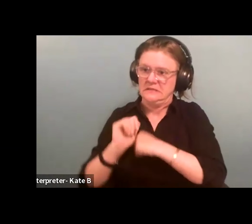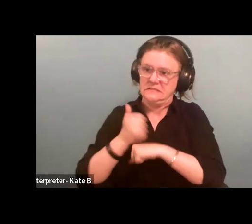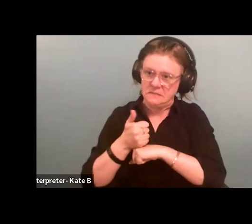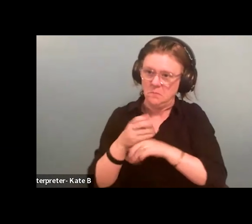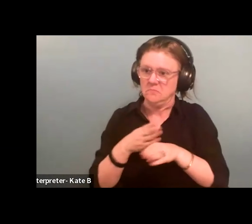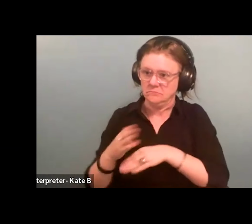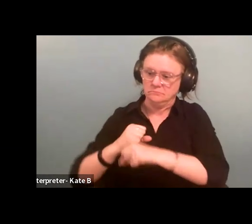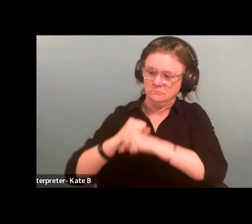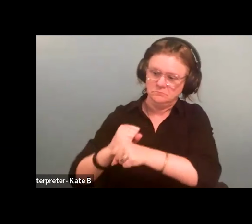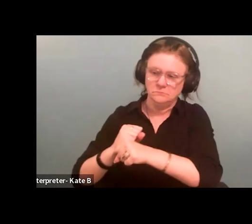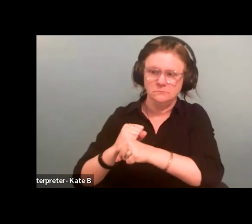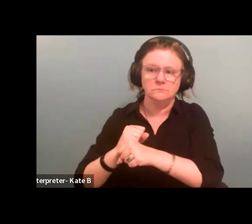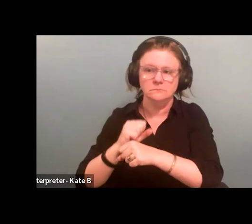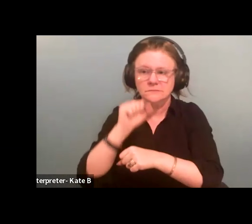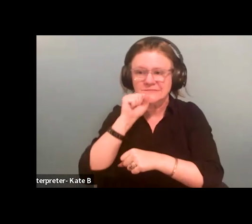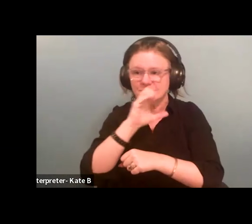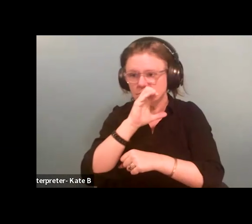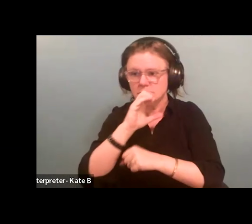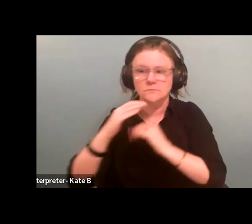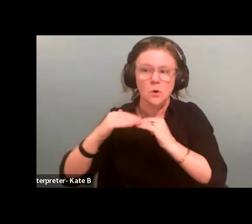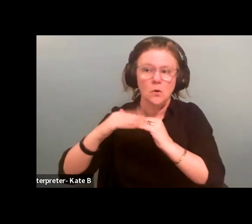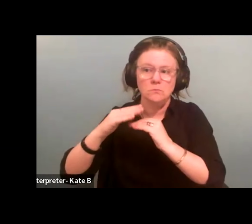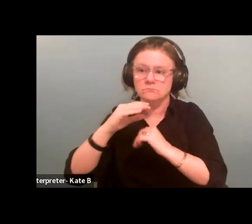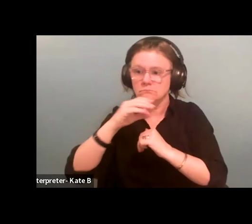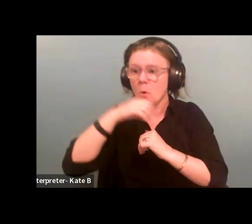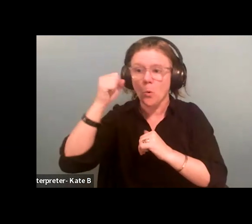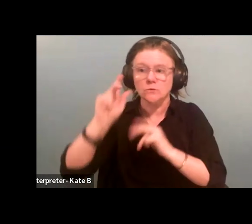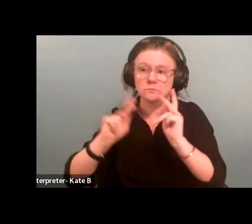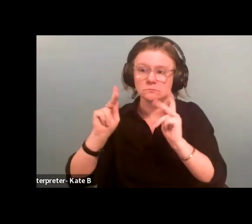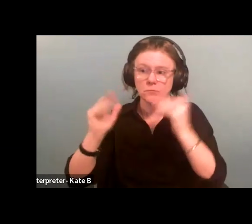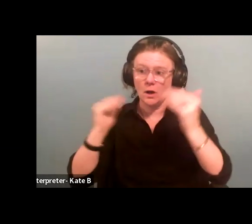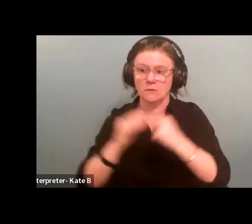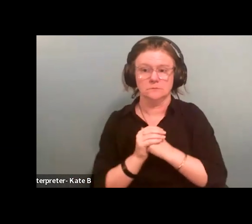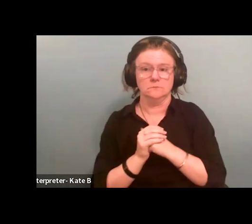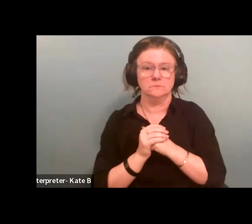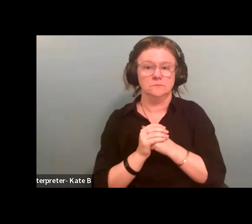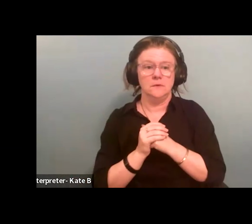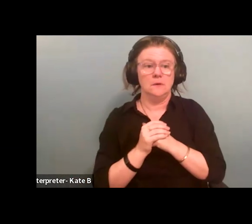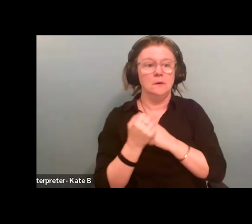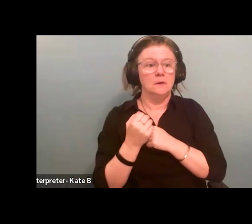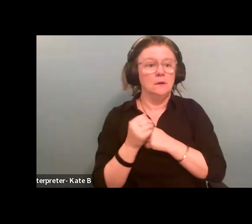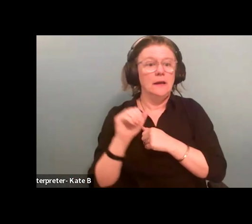adults are protected. The Aging and Disability Resource Center,